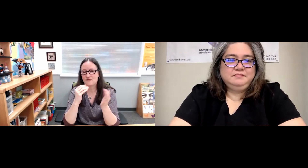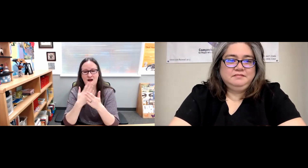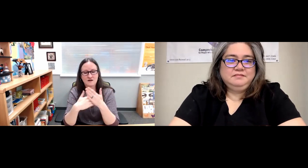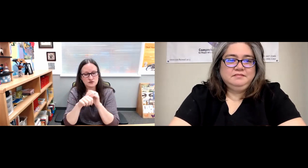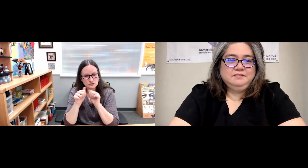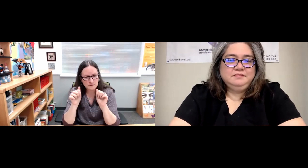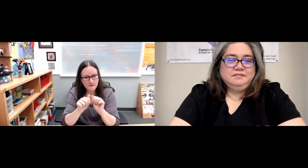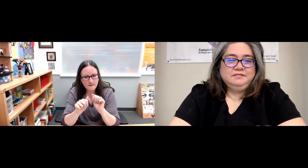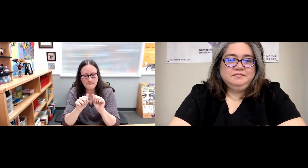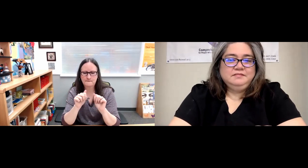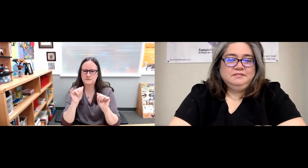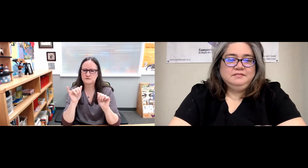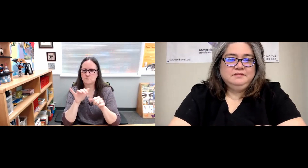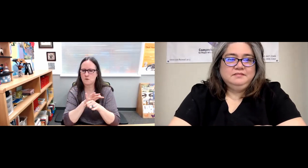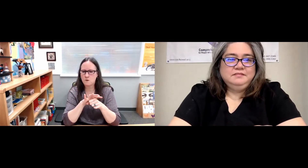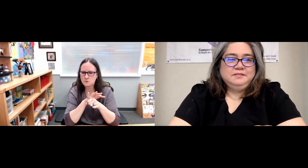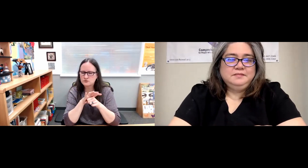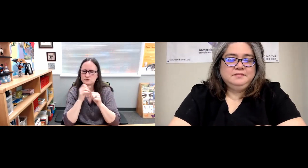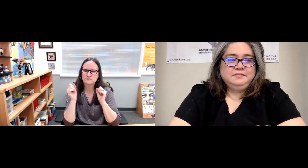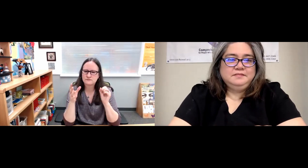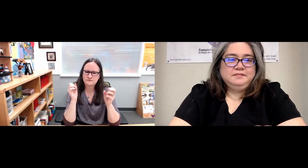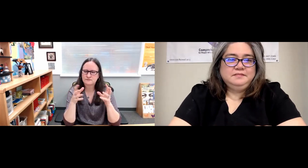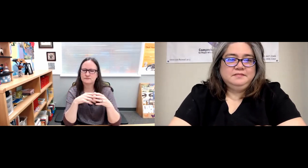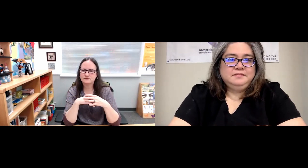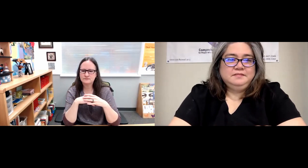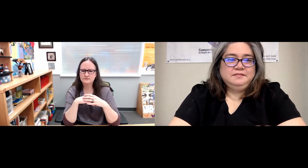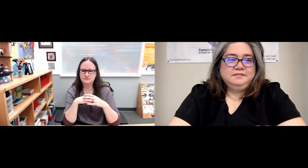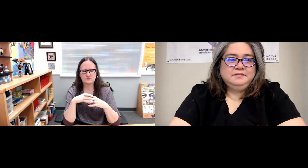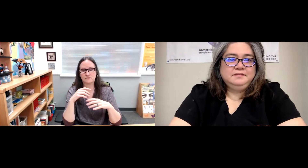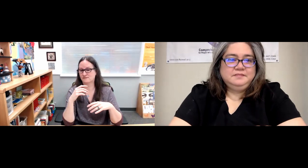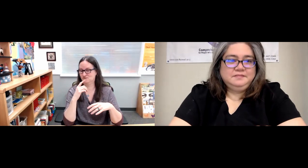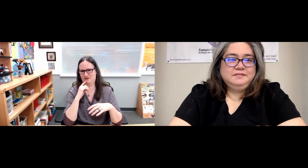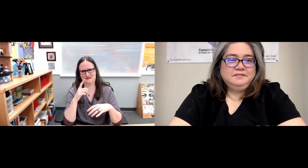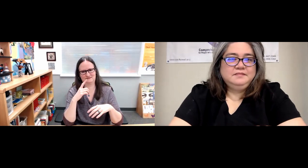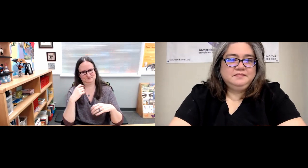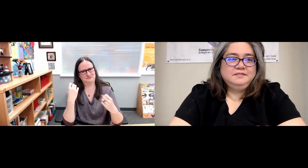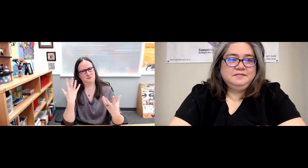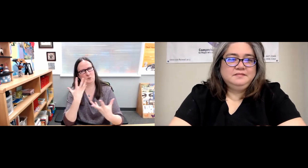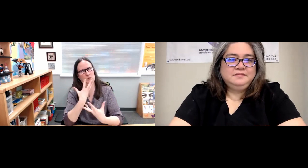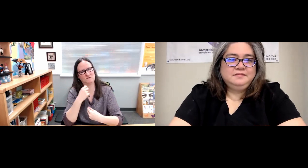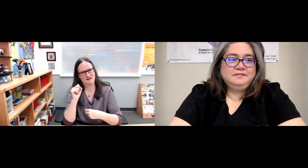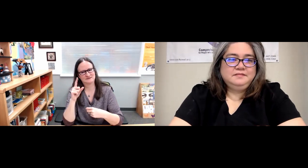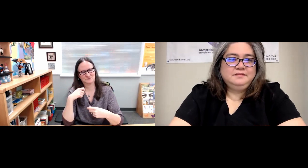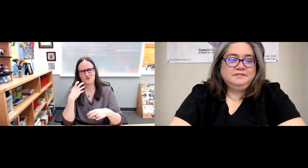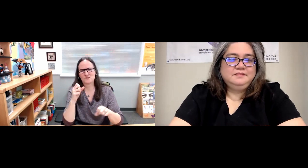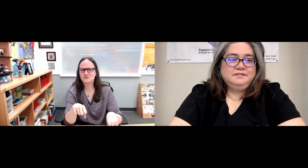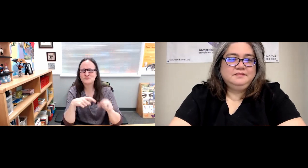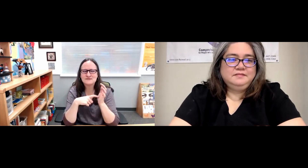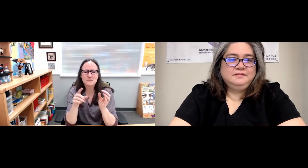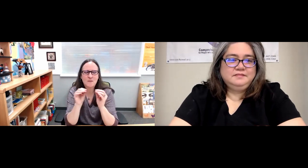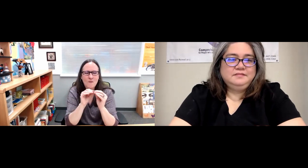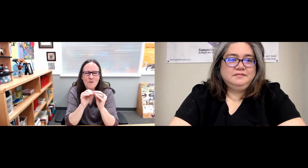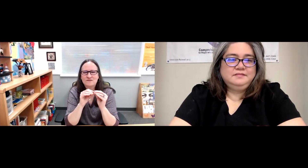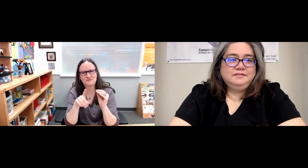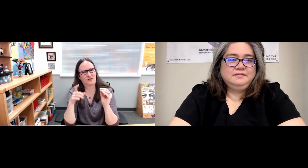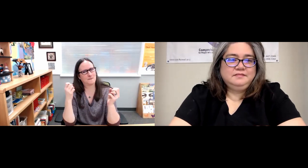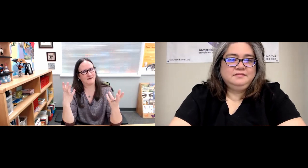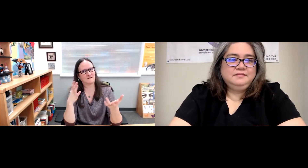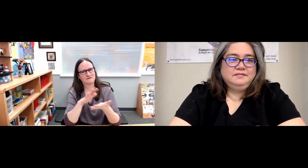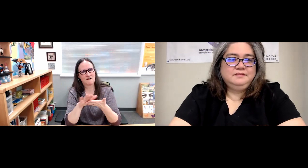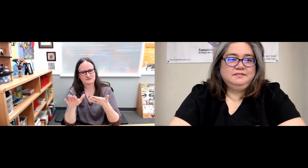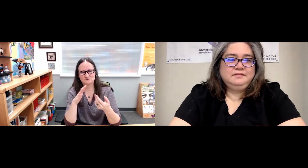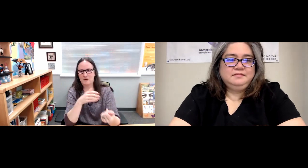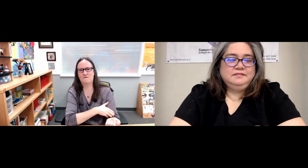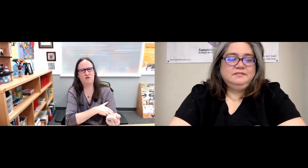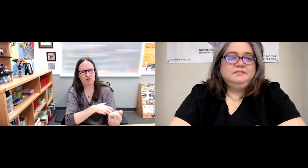mentioned, with rhythm andhandshape and location and there's so many beautiful poems out there.